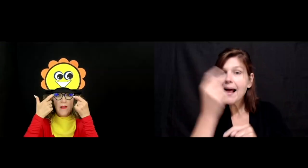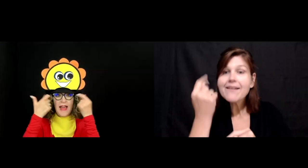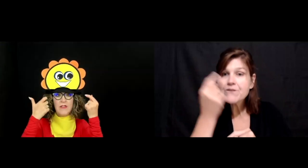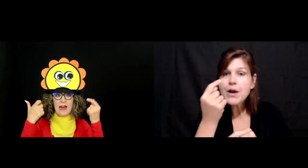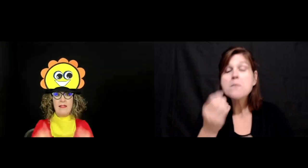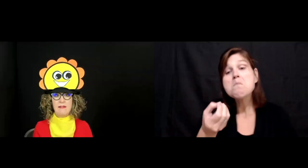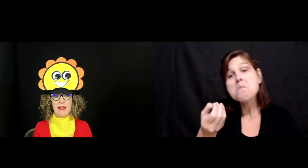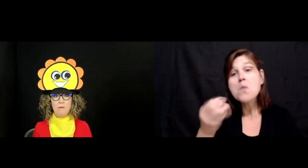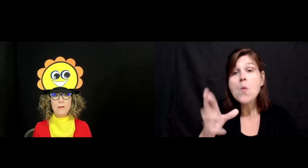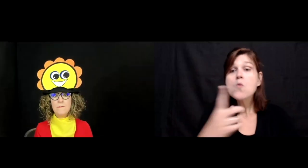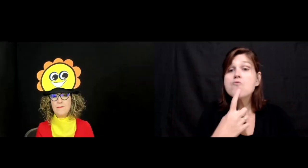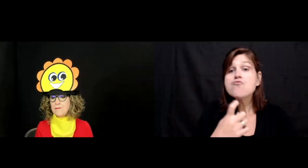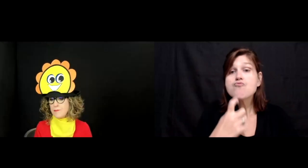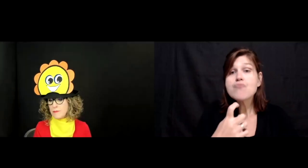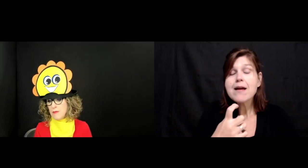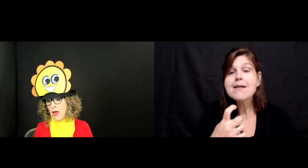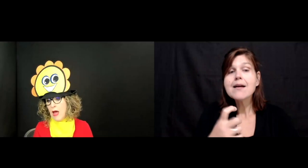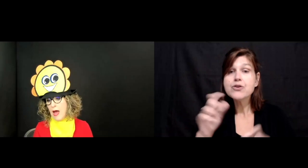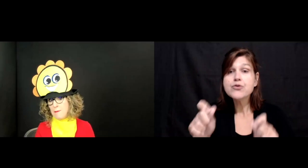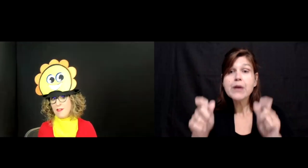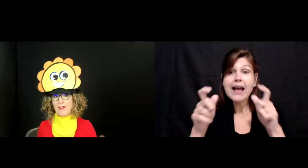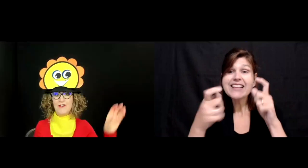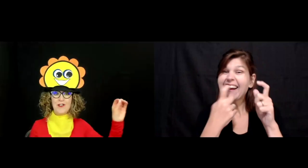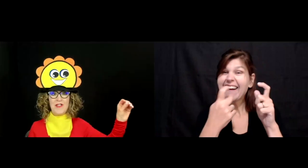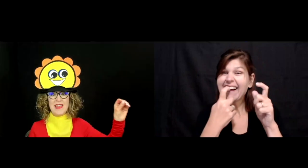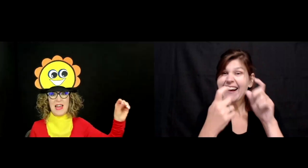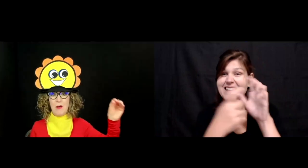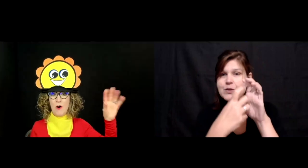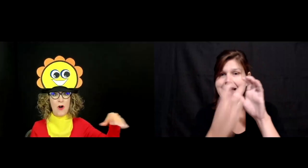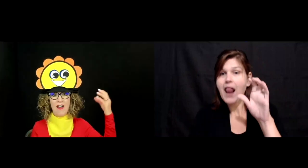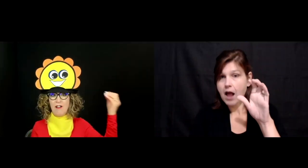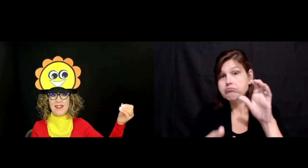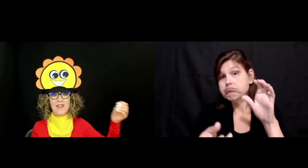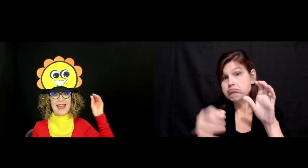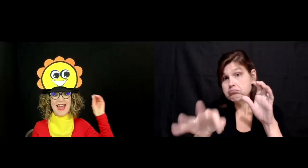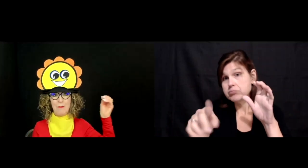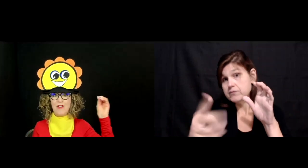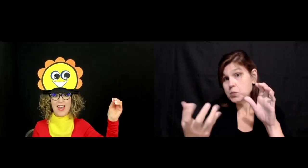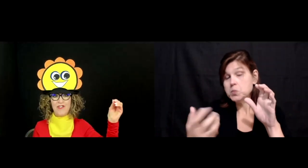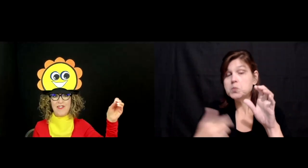but take the lenses out. So that's just another tip. It all, honestly, there's a game changer.